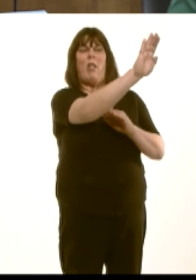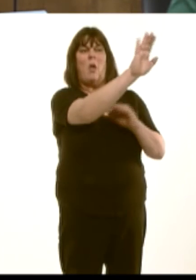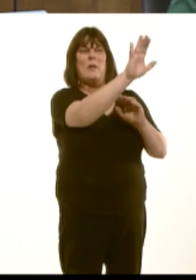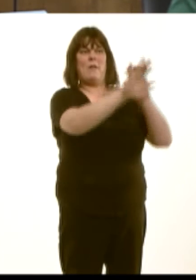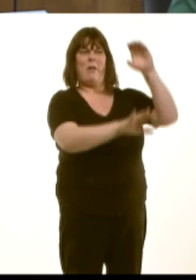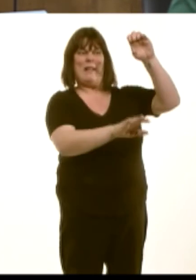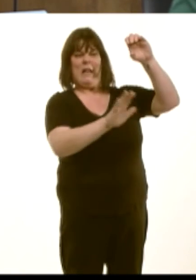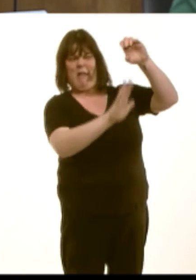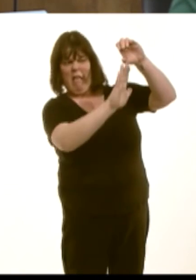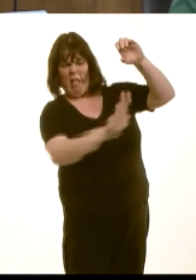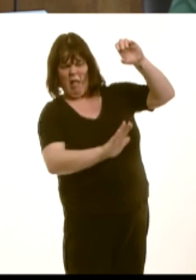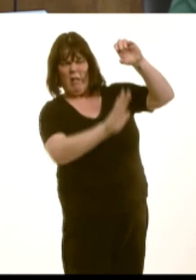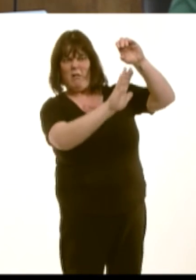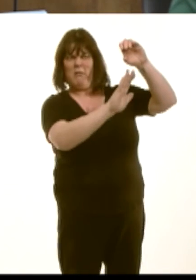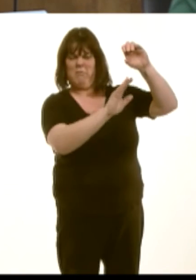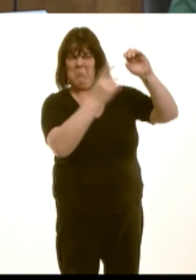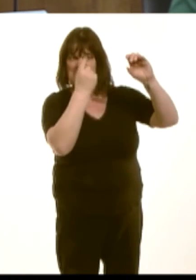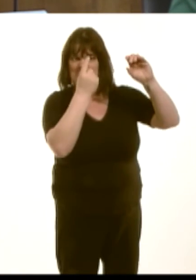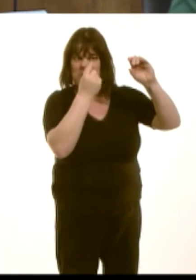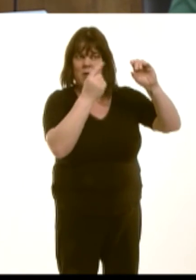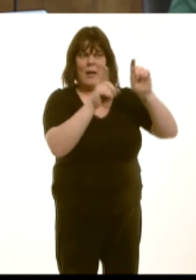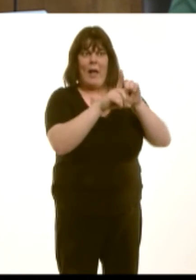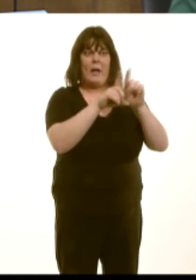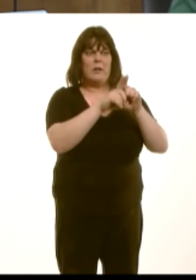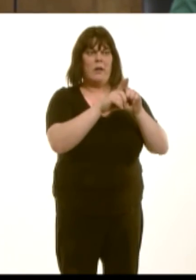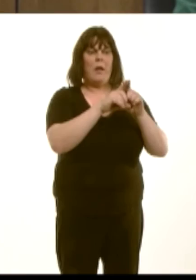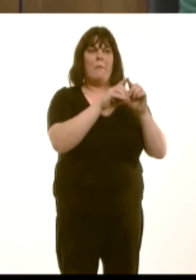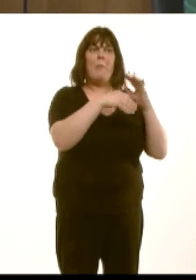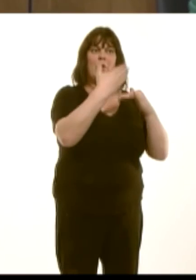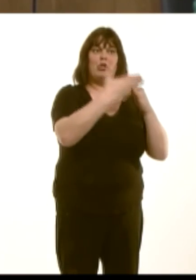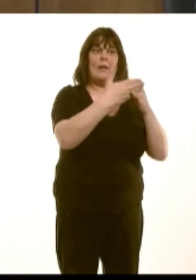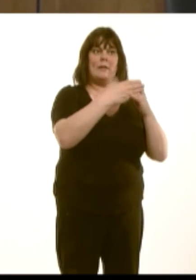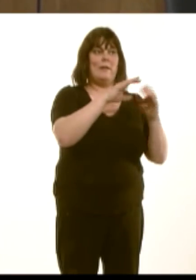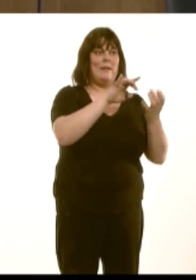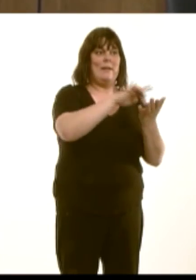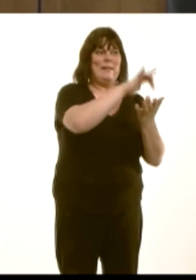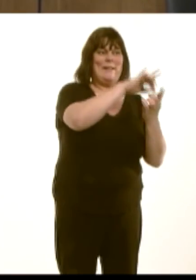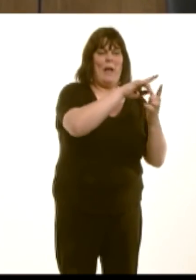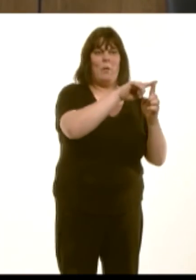would it be placed between the boundary of Bridgend town proper and the village of Coychurch.